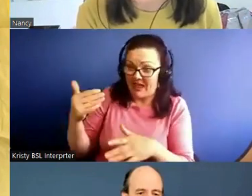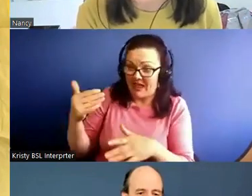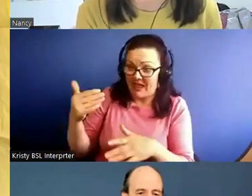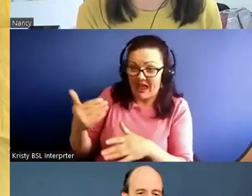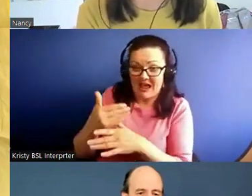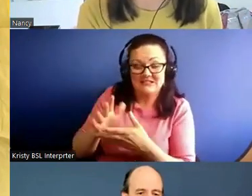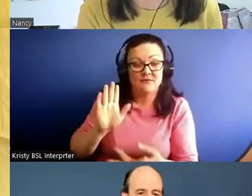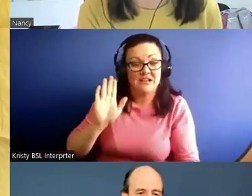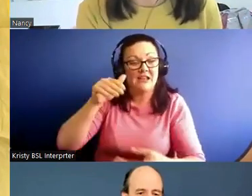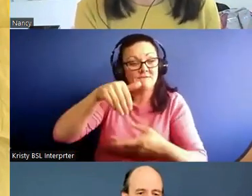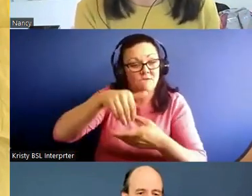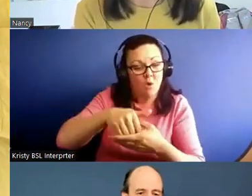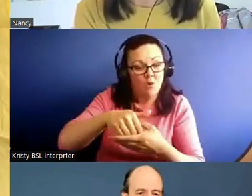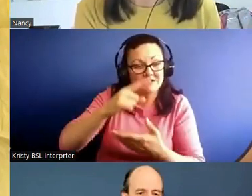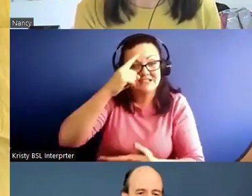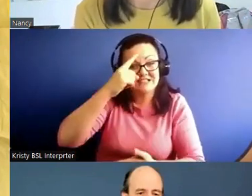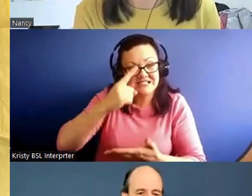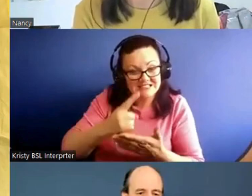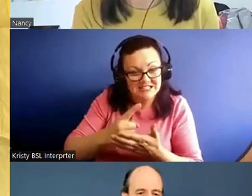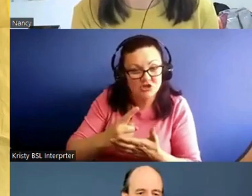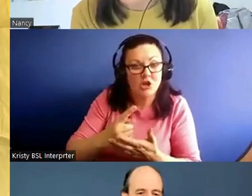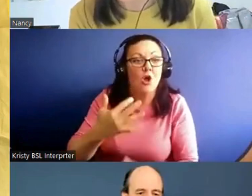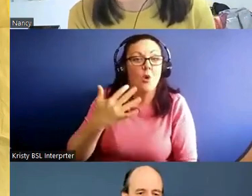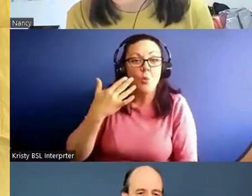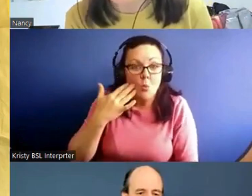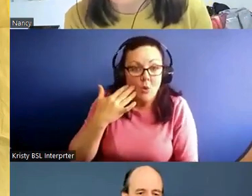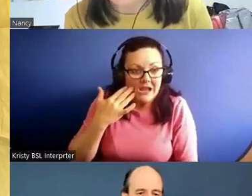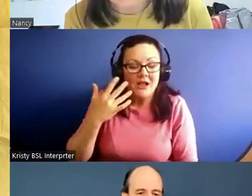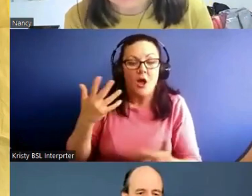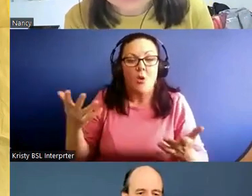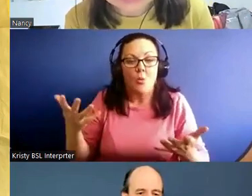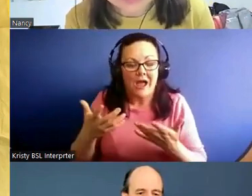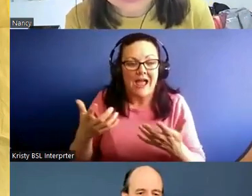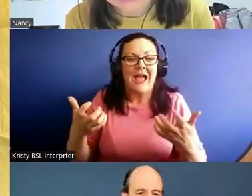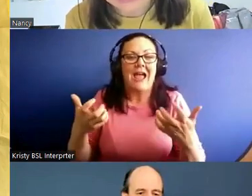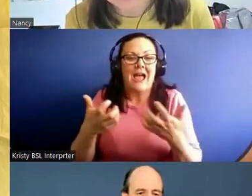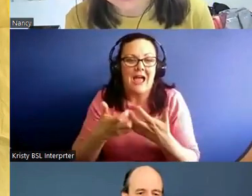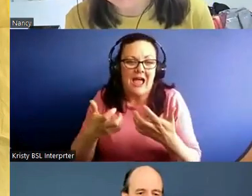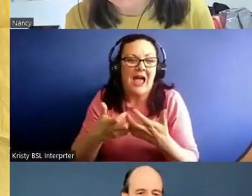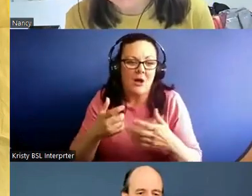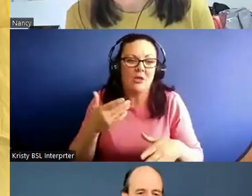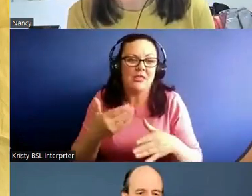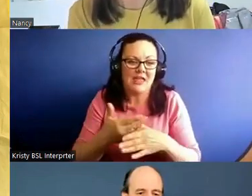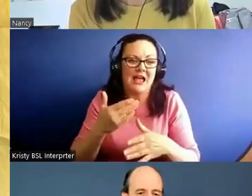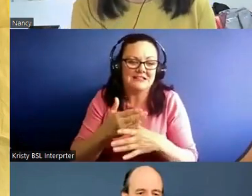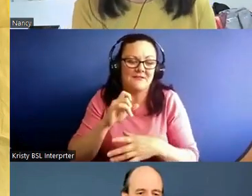making around when, where and how this will take place? To